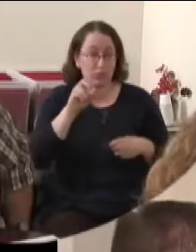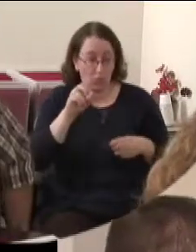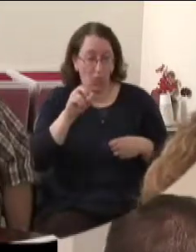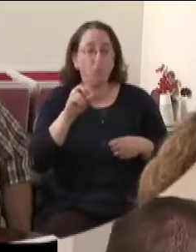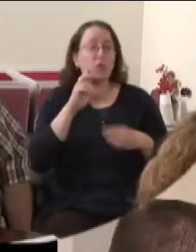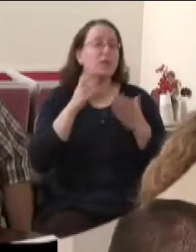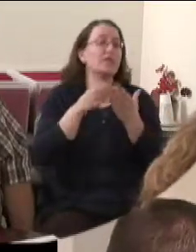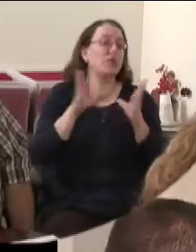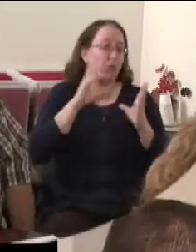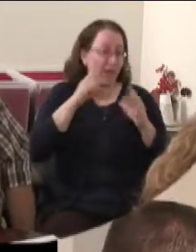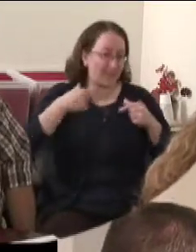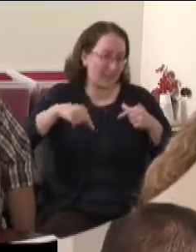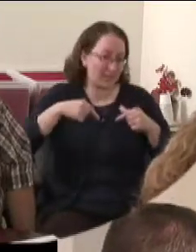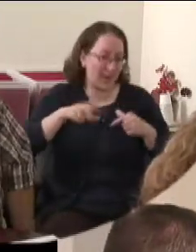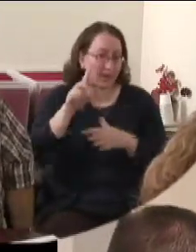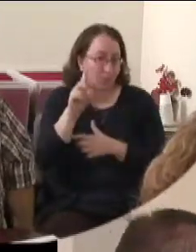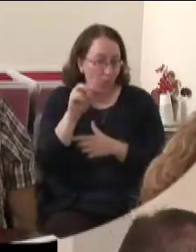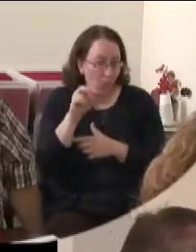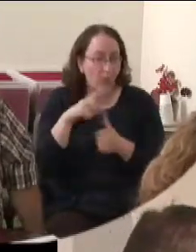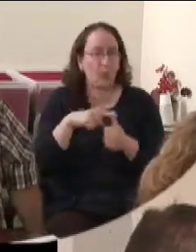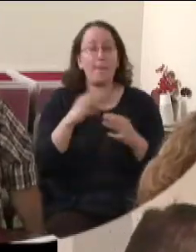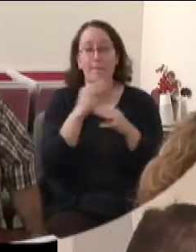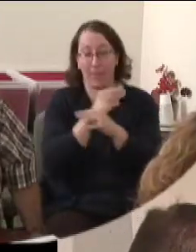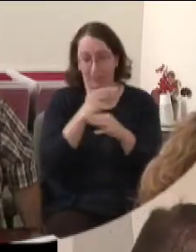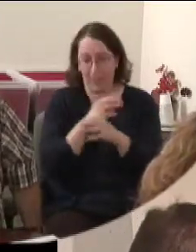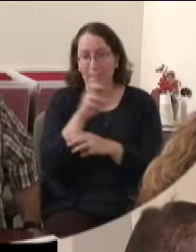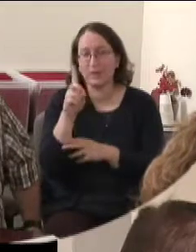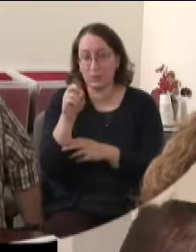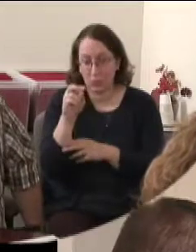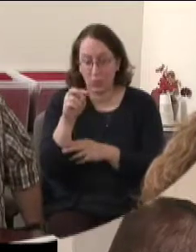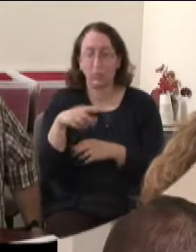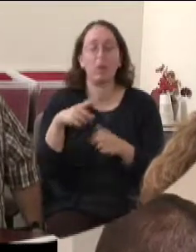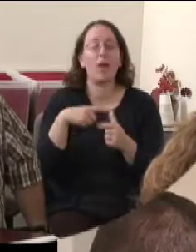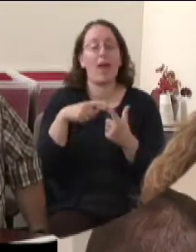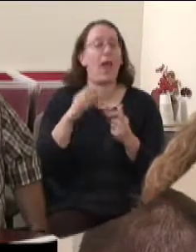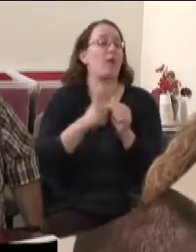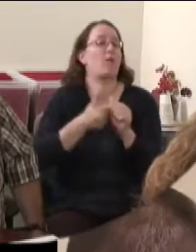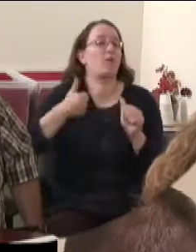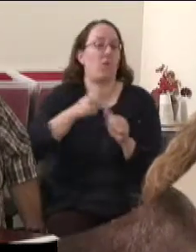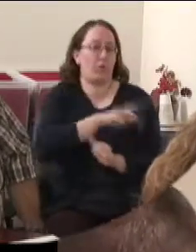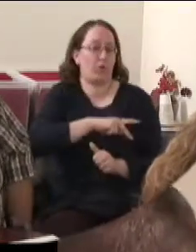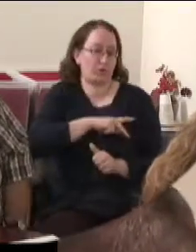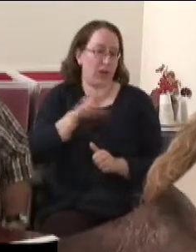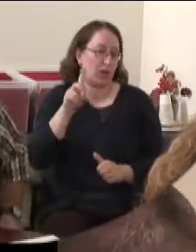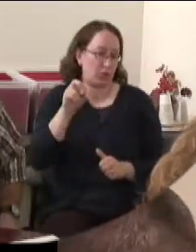generalized anxiety disorder, mathematics disorder and avoidant personality disorders.